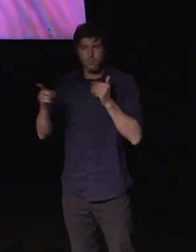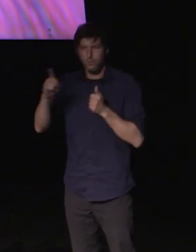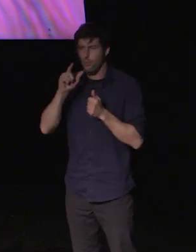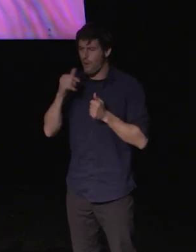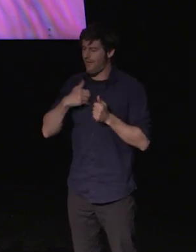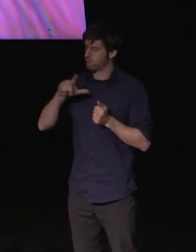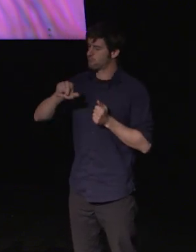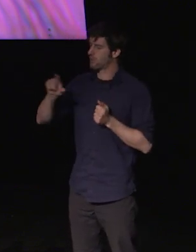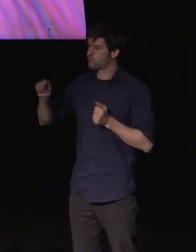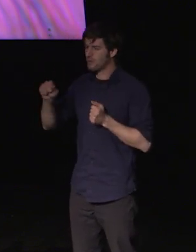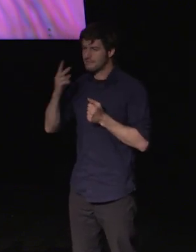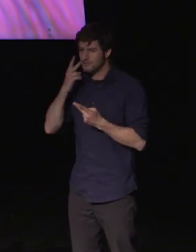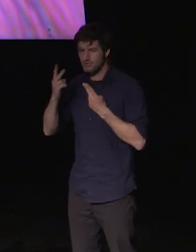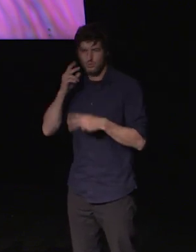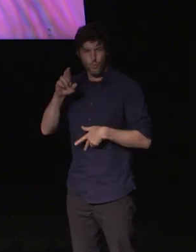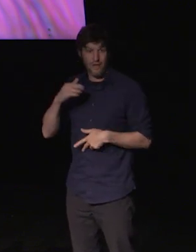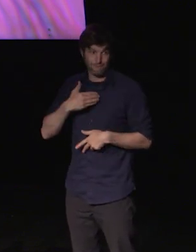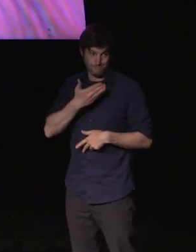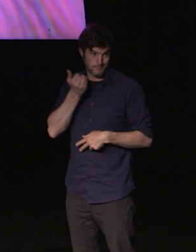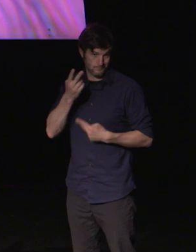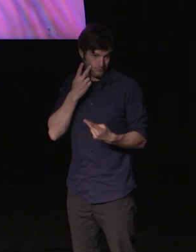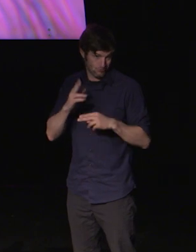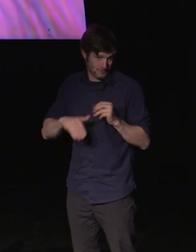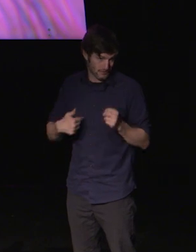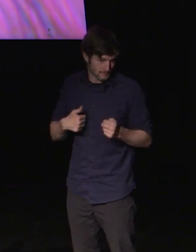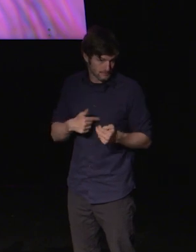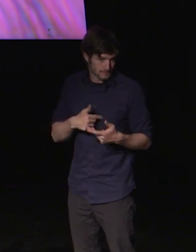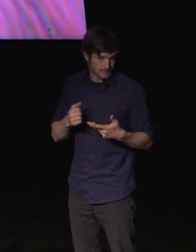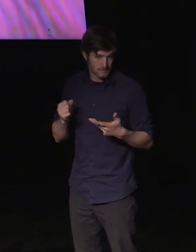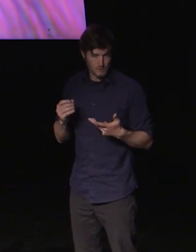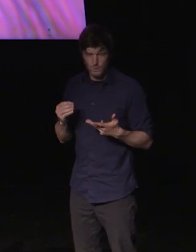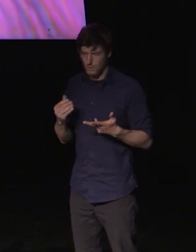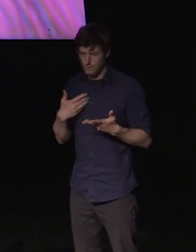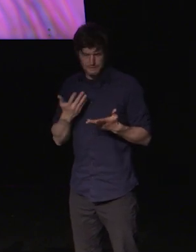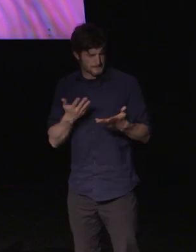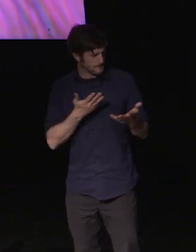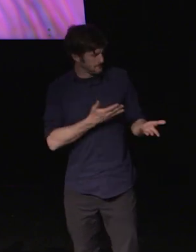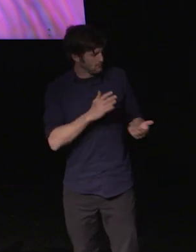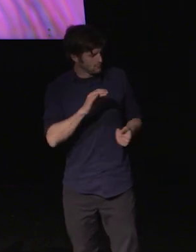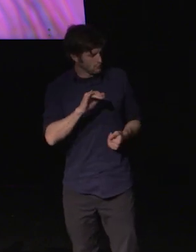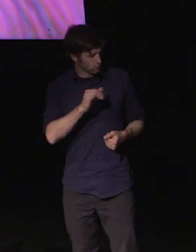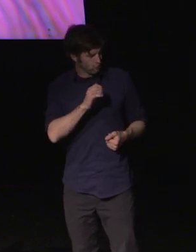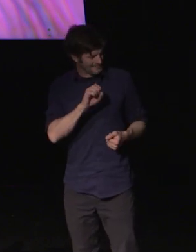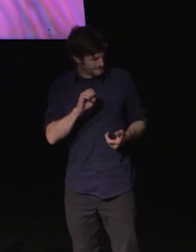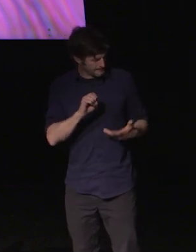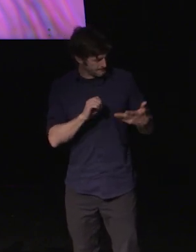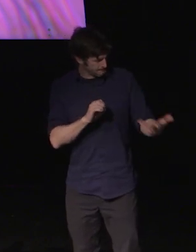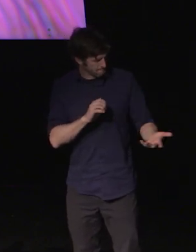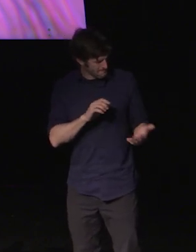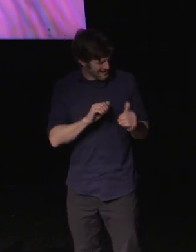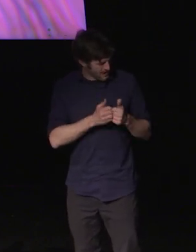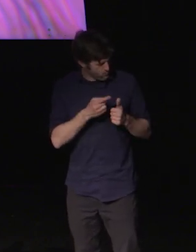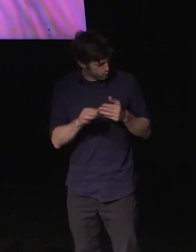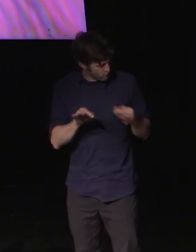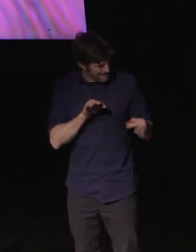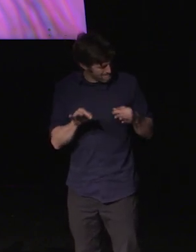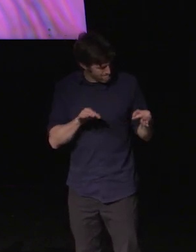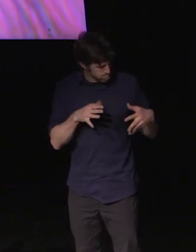or have better vision than we do. Jesse, we'll start with you. Kind of how can you describe...? Describe as best as you can